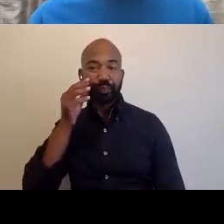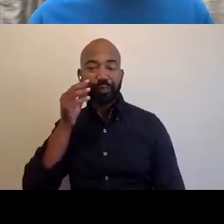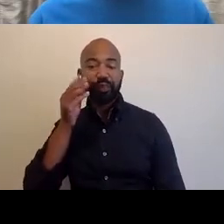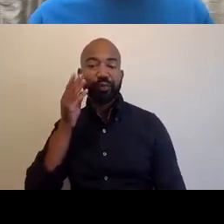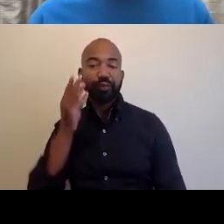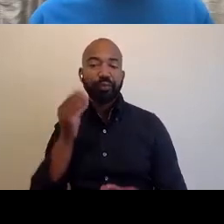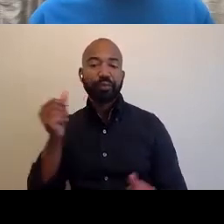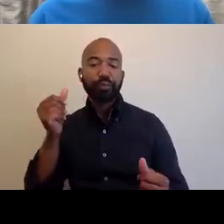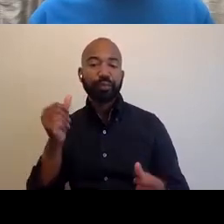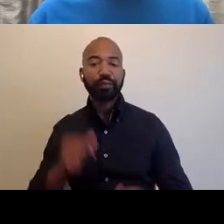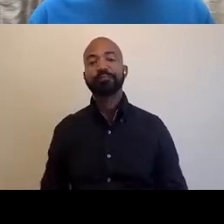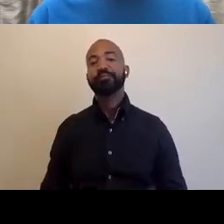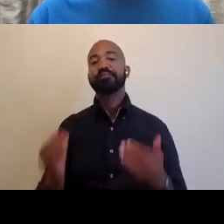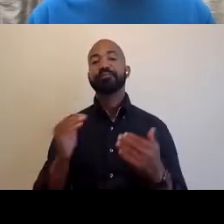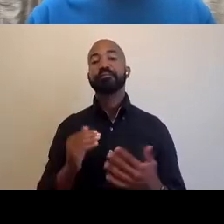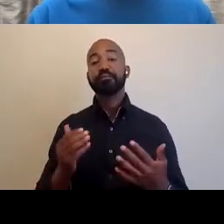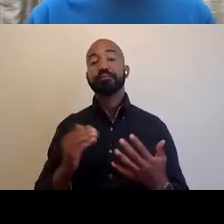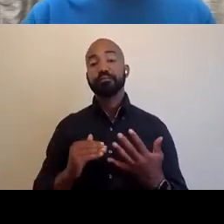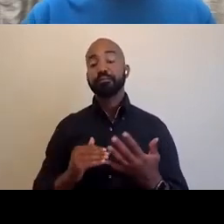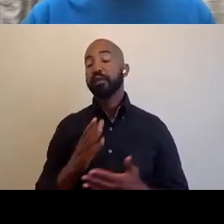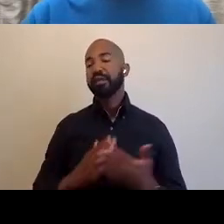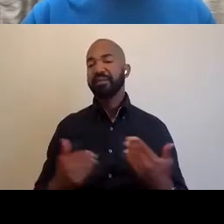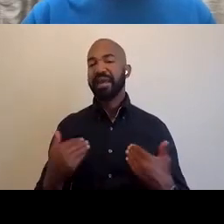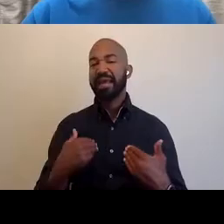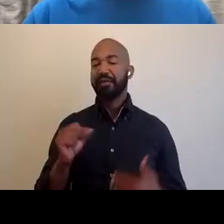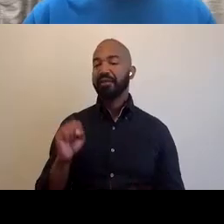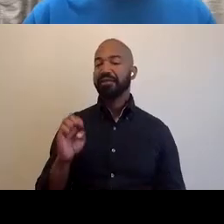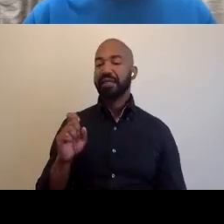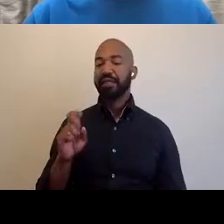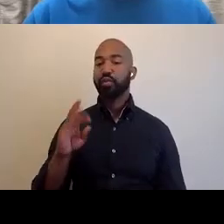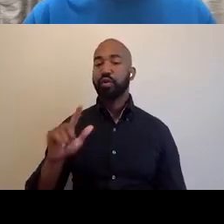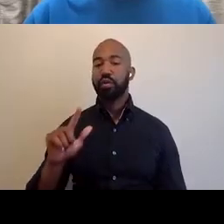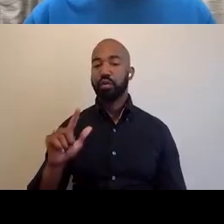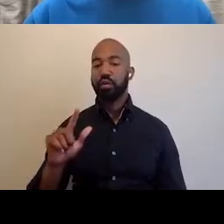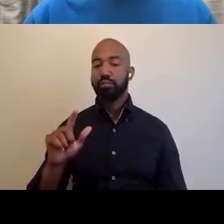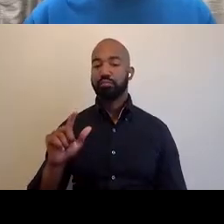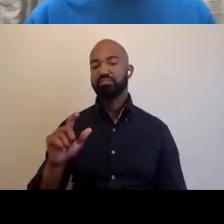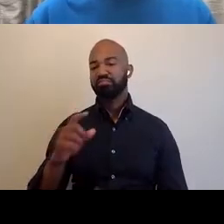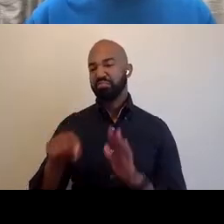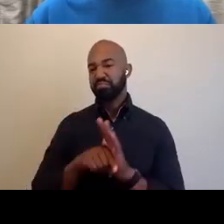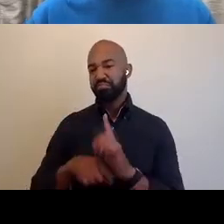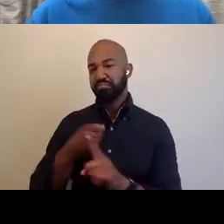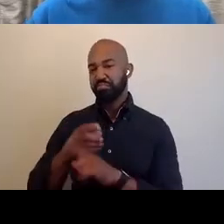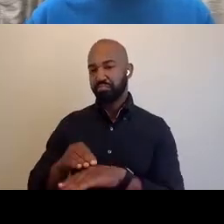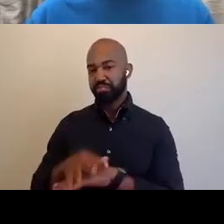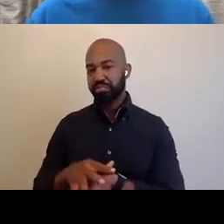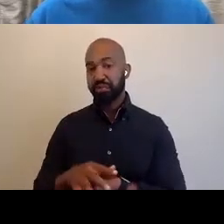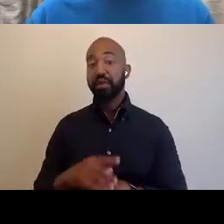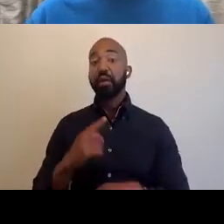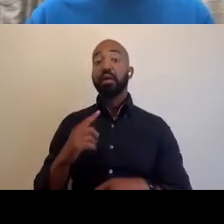with sexual side effects. We know that with introducing estrogen and suppressing testosterone, sexual function changes for sure.